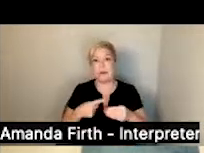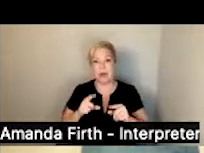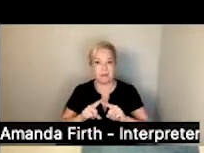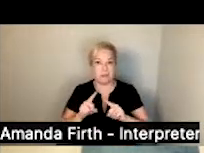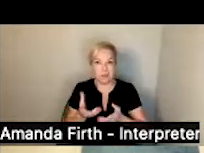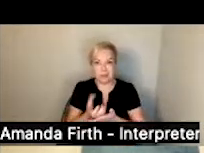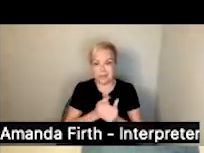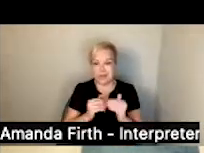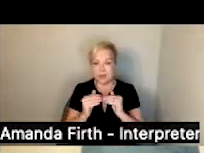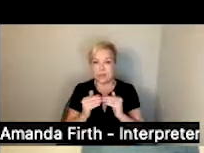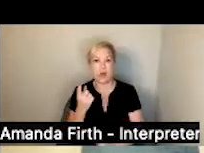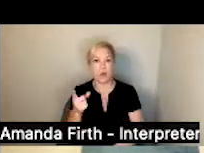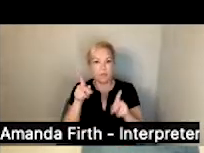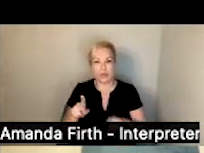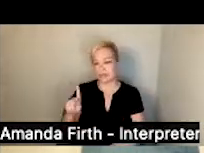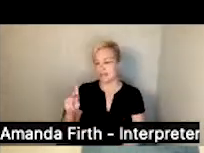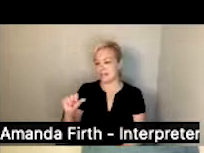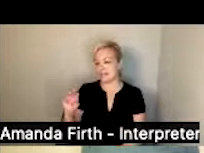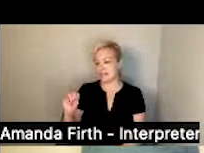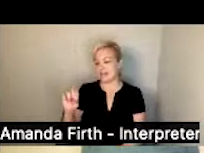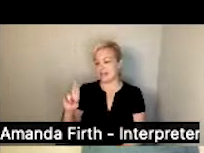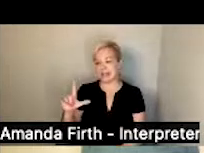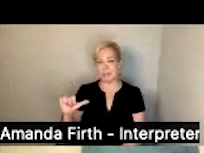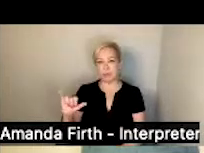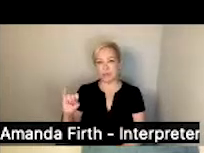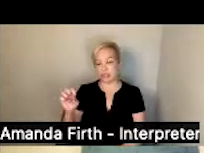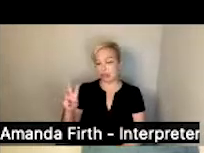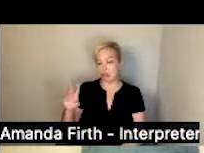Kimberly Drew's keynote presentation at the American Alliance of Museums a few years ago,